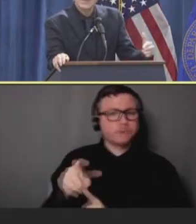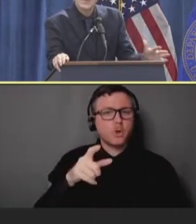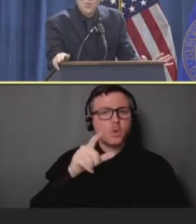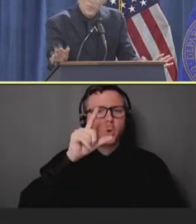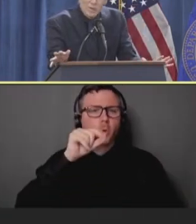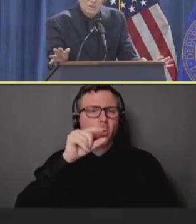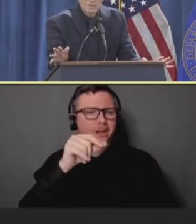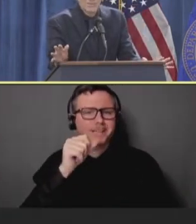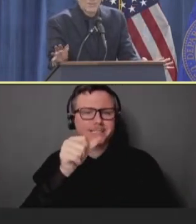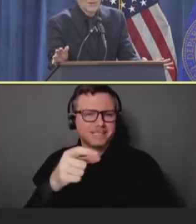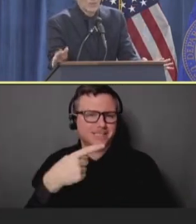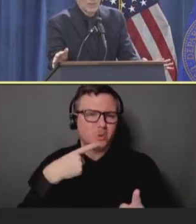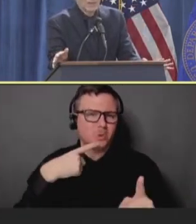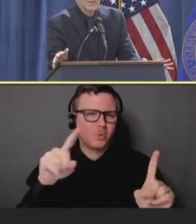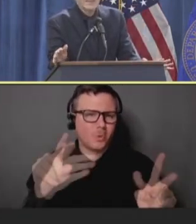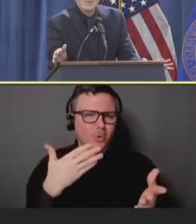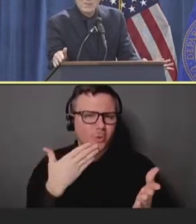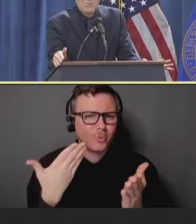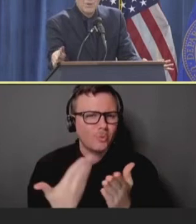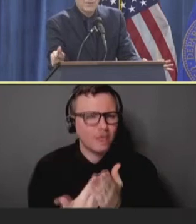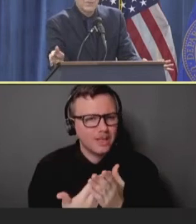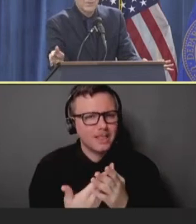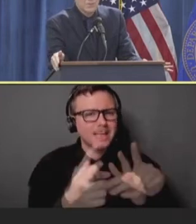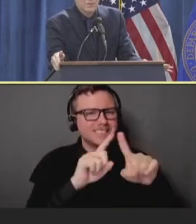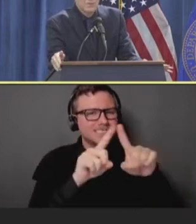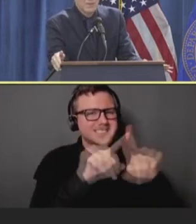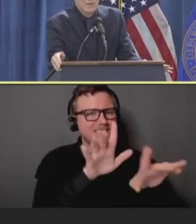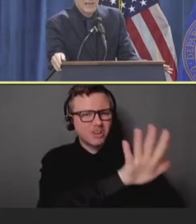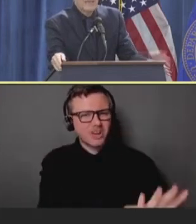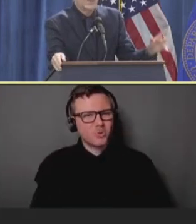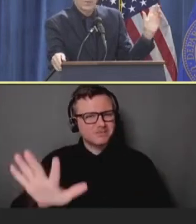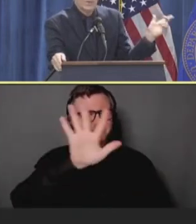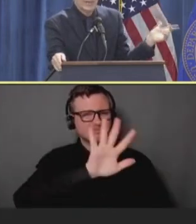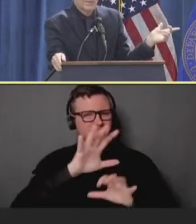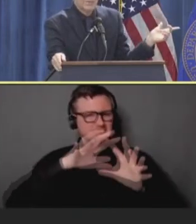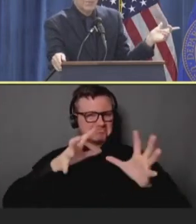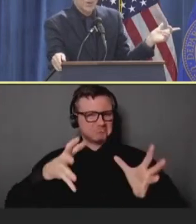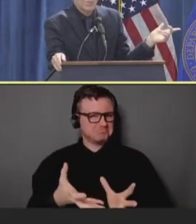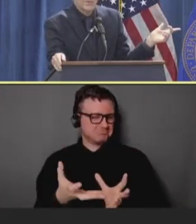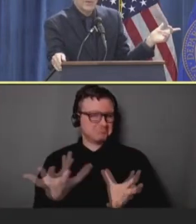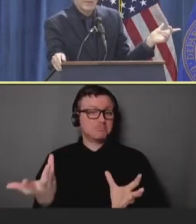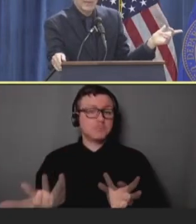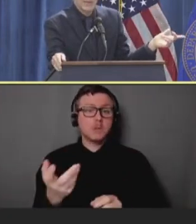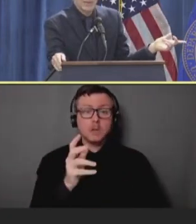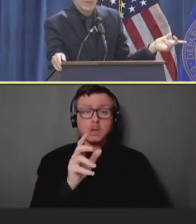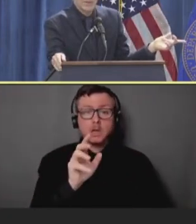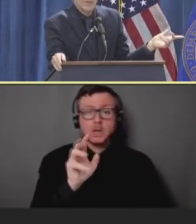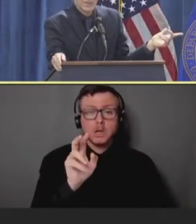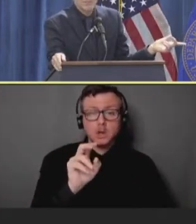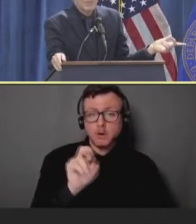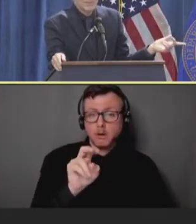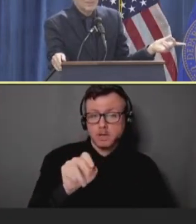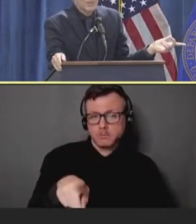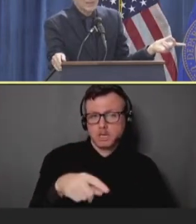work very well in some parts of the world. And will NOPV be any better than the Sabin strains?